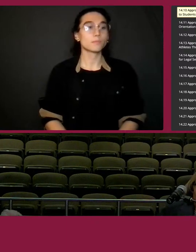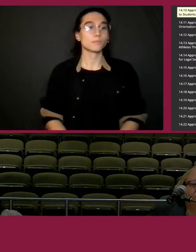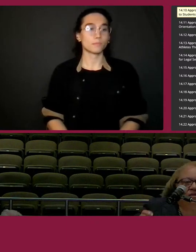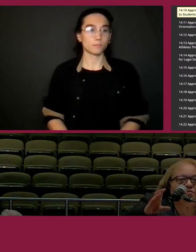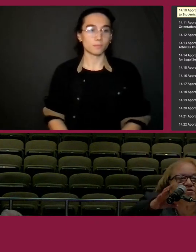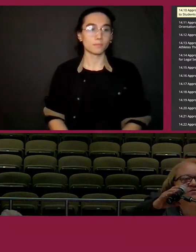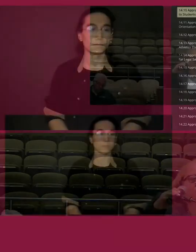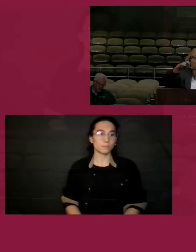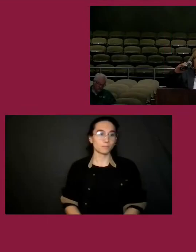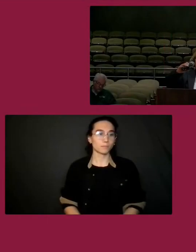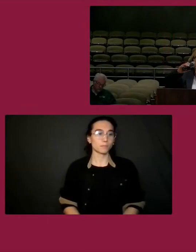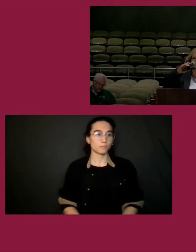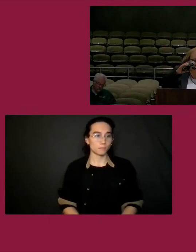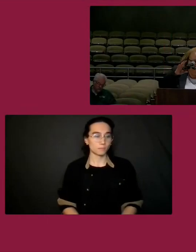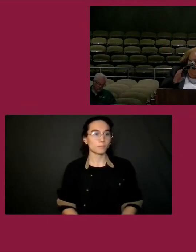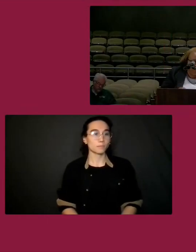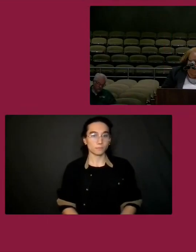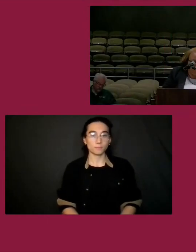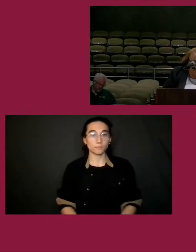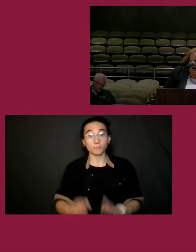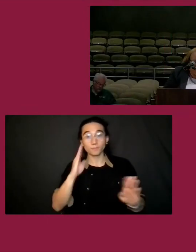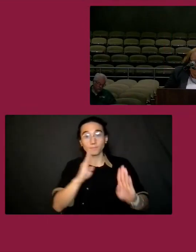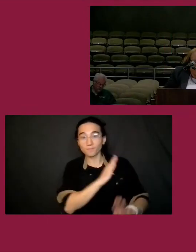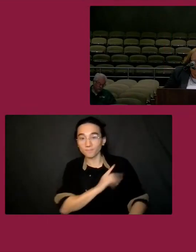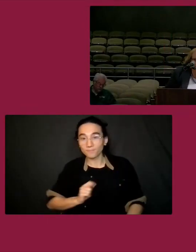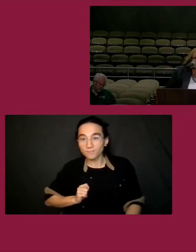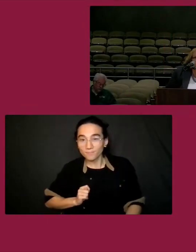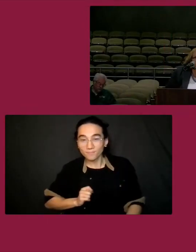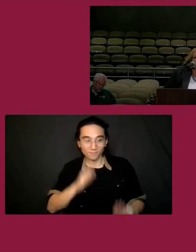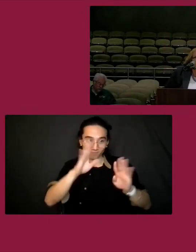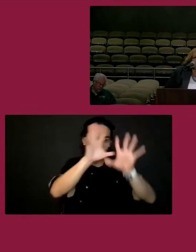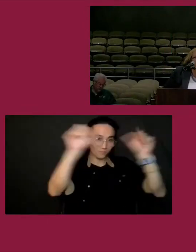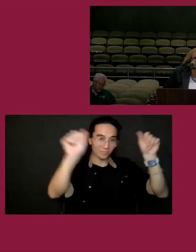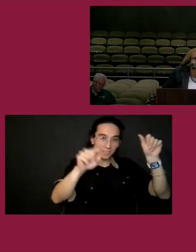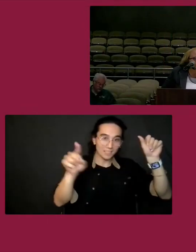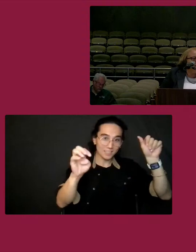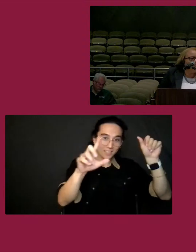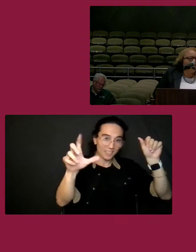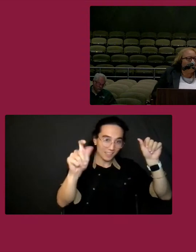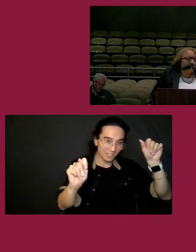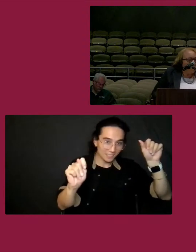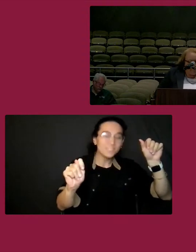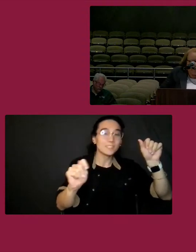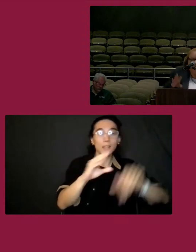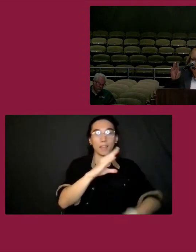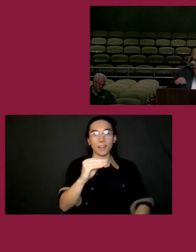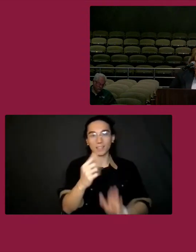Good evening, Board of Trustees. Good evening. President Zellet and legal counsel, student.